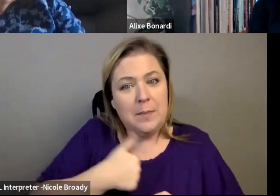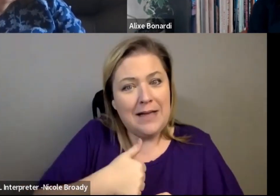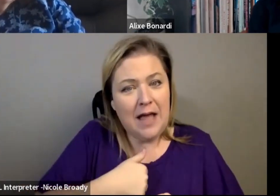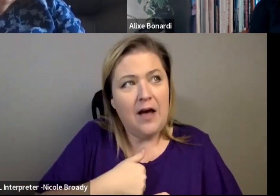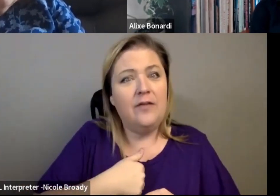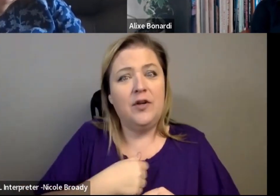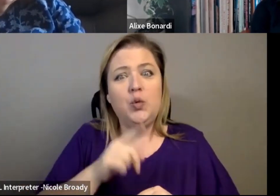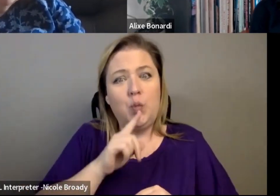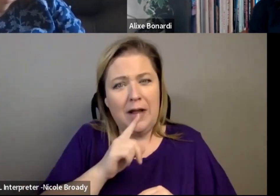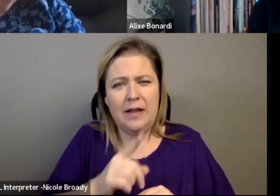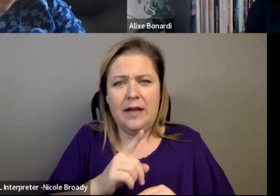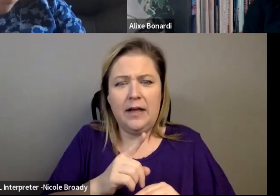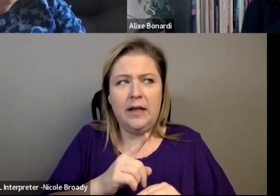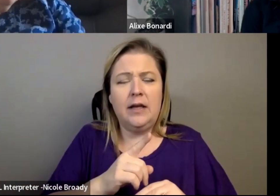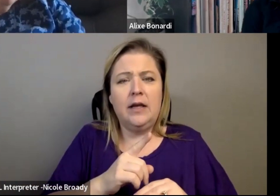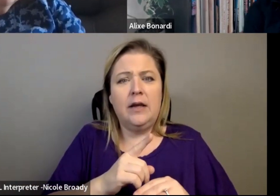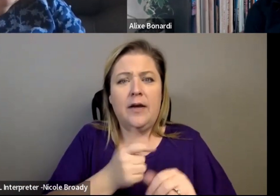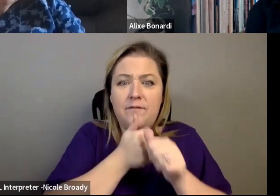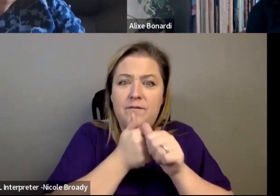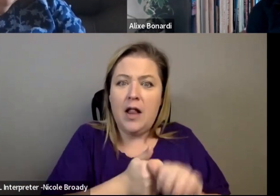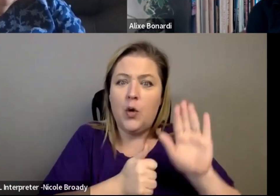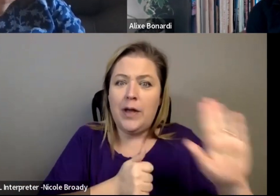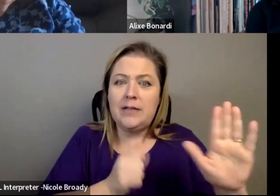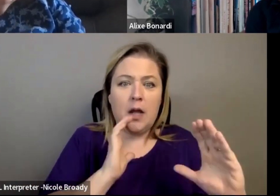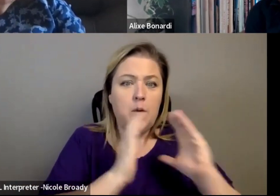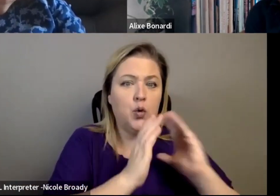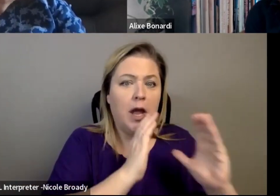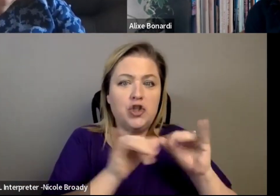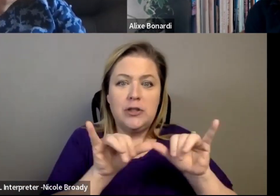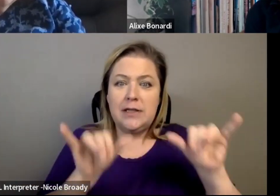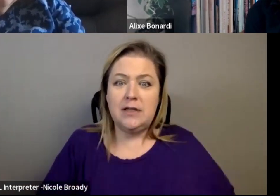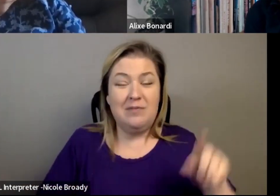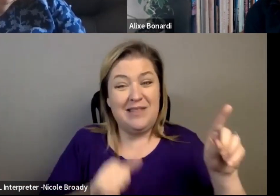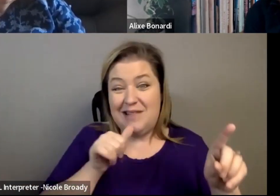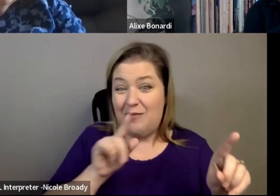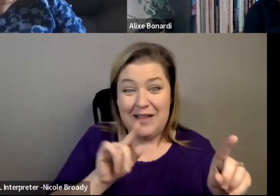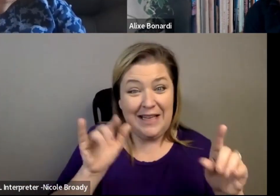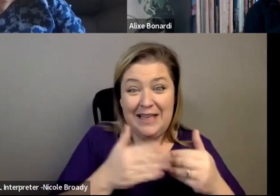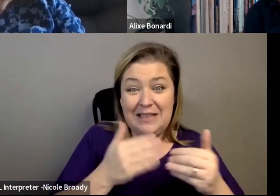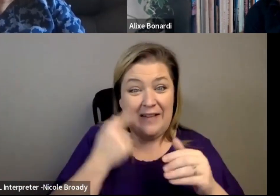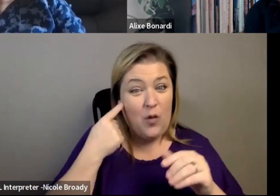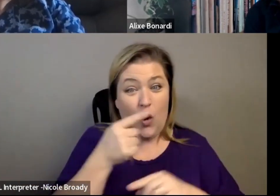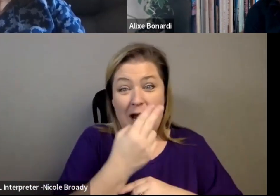his communication system, which is not easy for him, or for anybody else, but to really